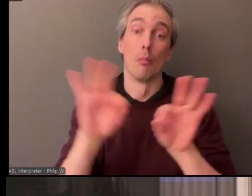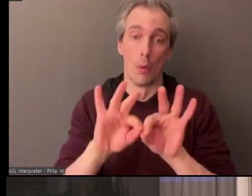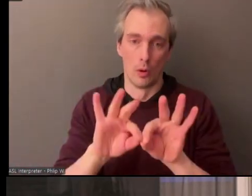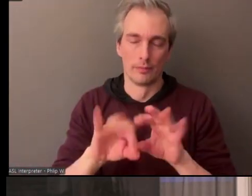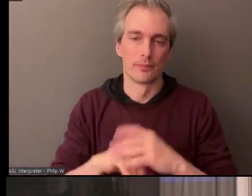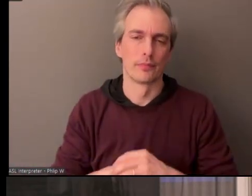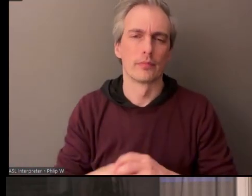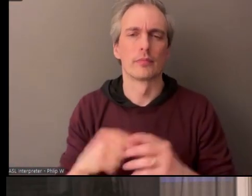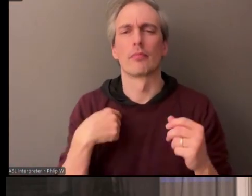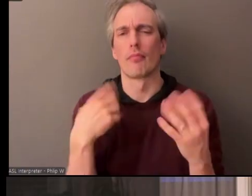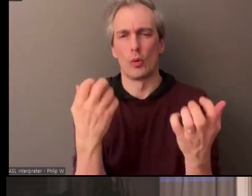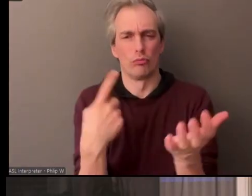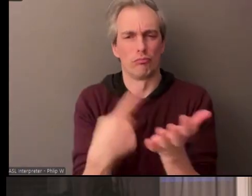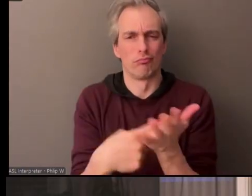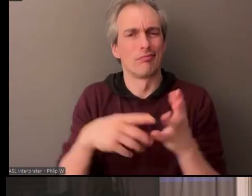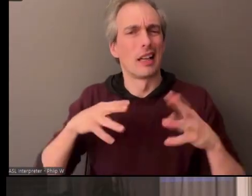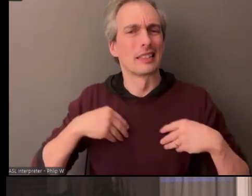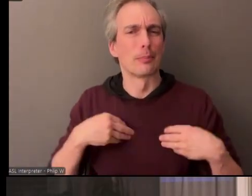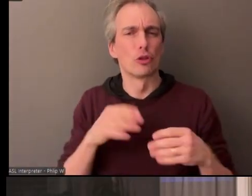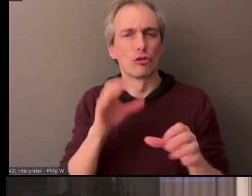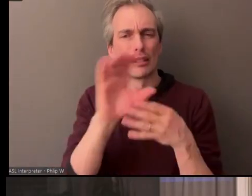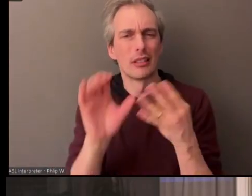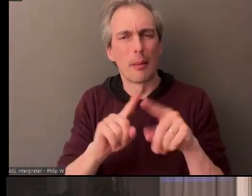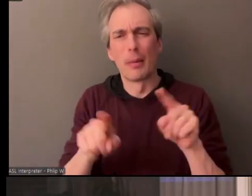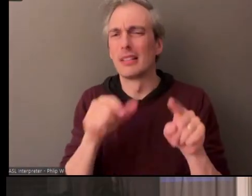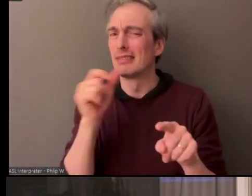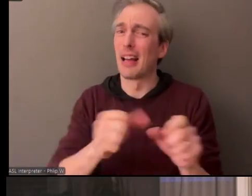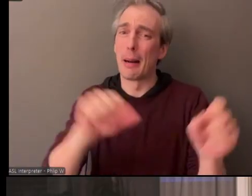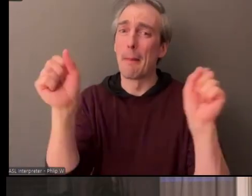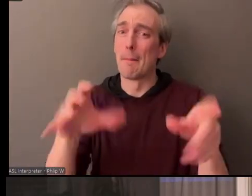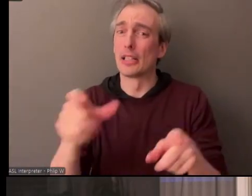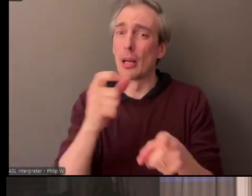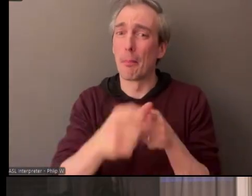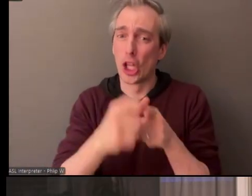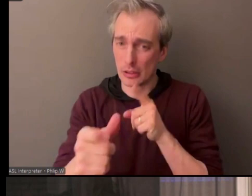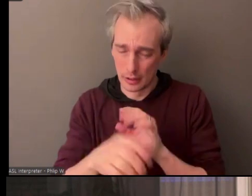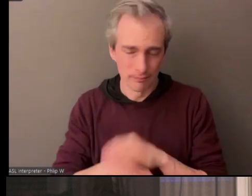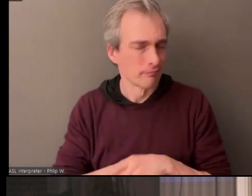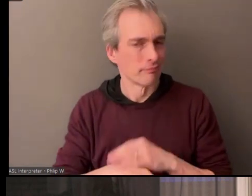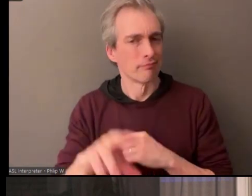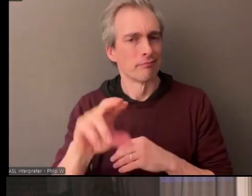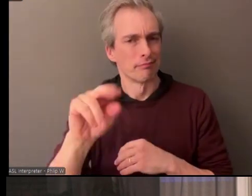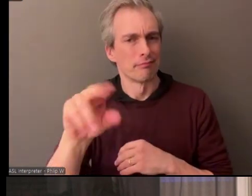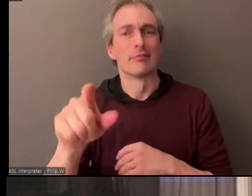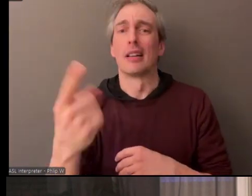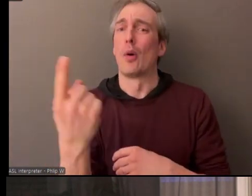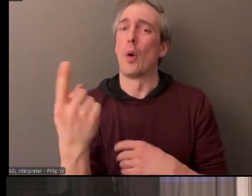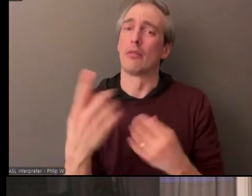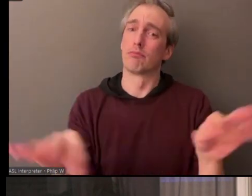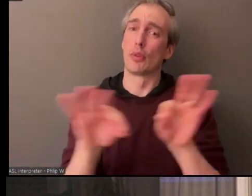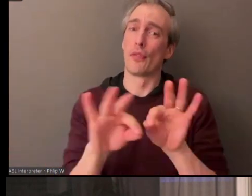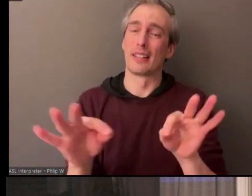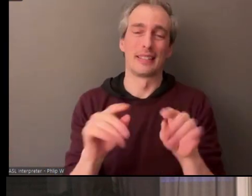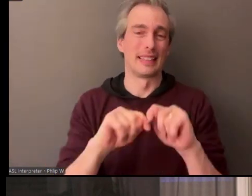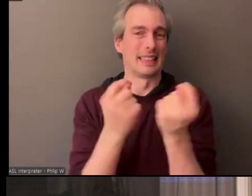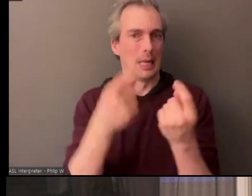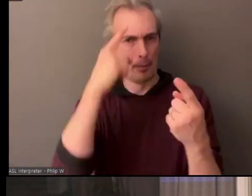There are other things that are involved here. And one of those things is team agreements, that are very helpful. If you're unfamiliar with team agreements, I can't explain the whole thing, but,